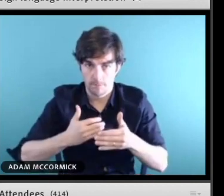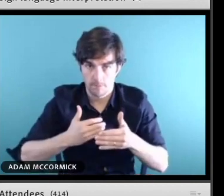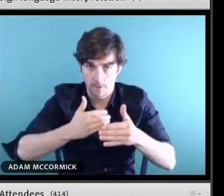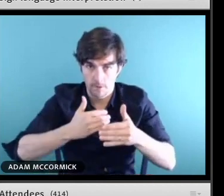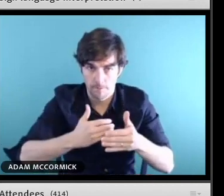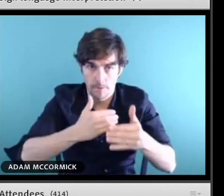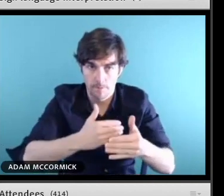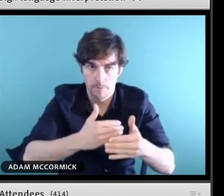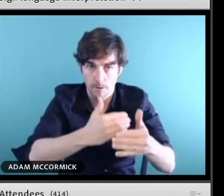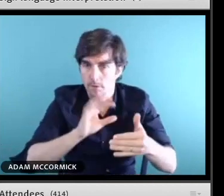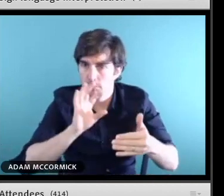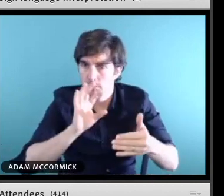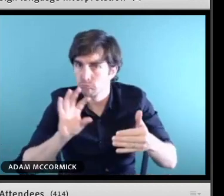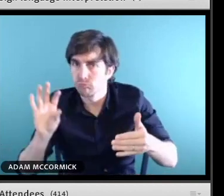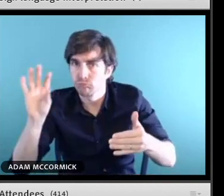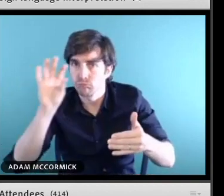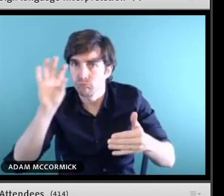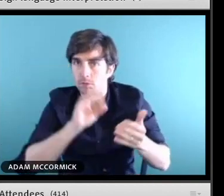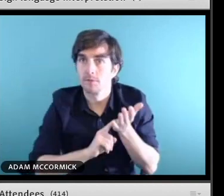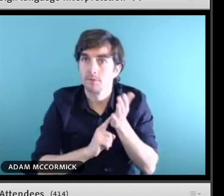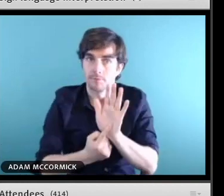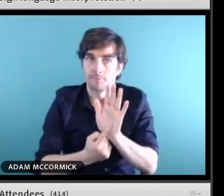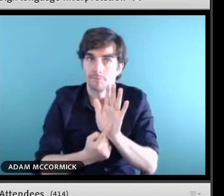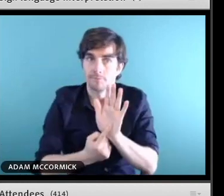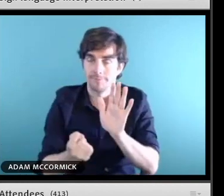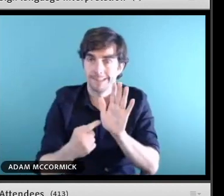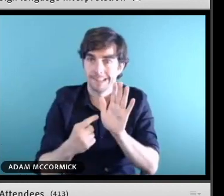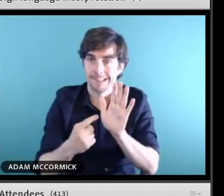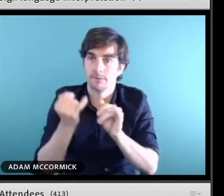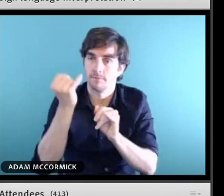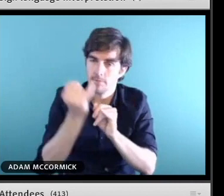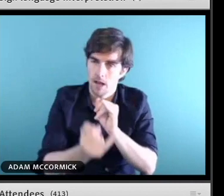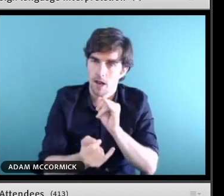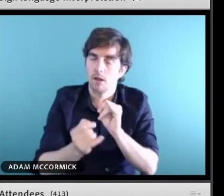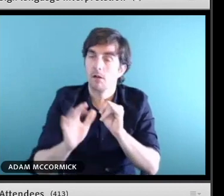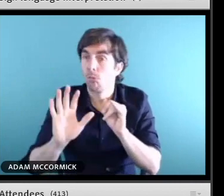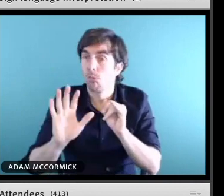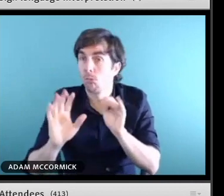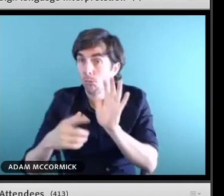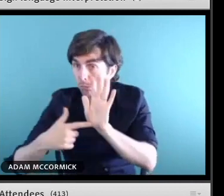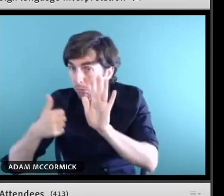as it was the first experience to have in the partner schools teach the following. Ways